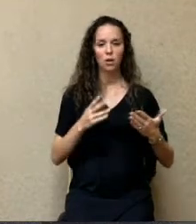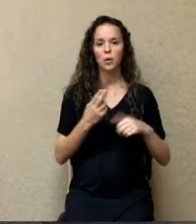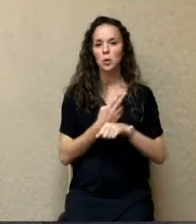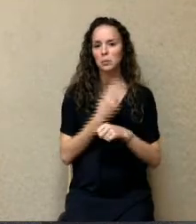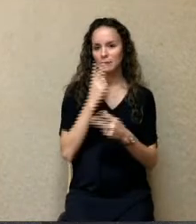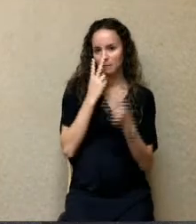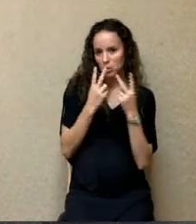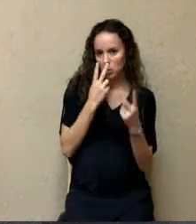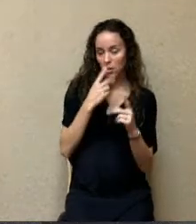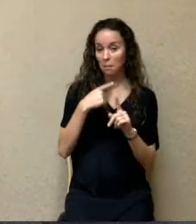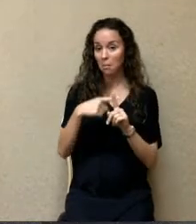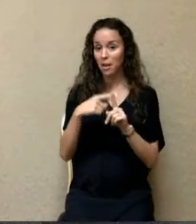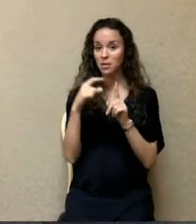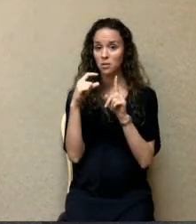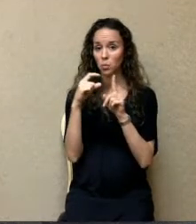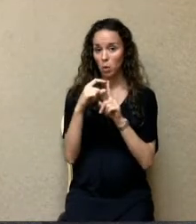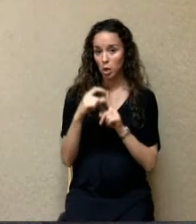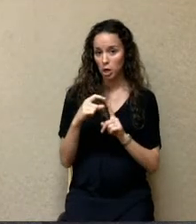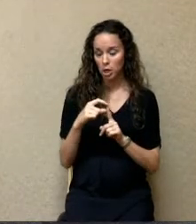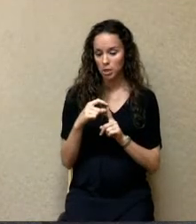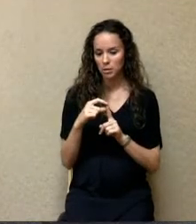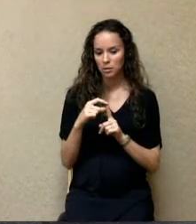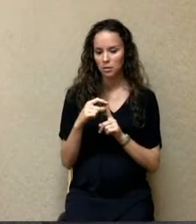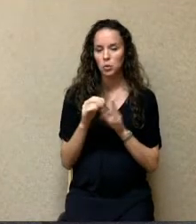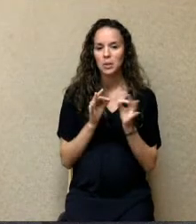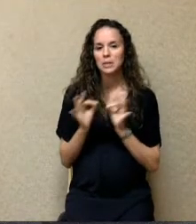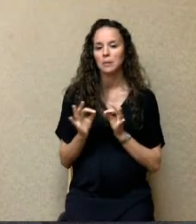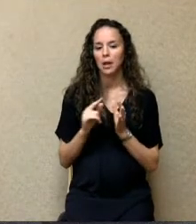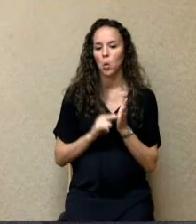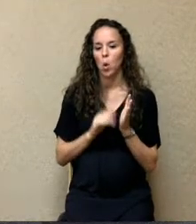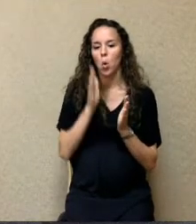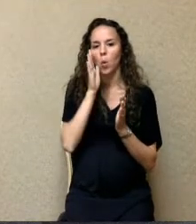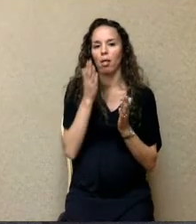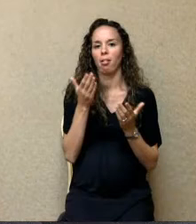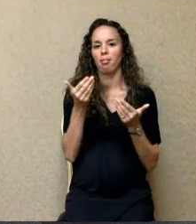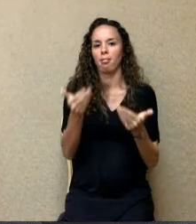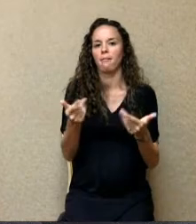we used words of what was going to take place.